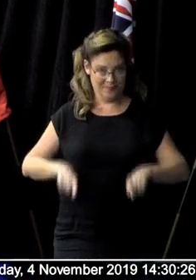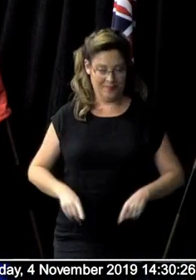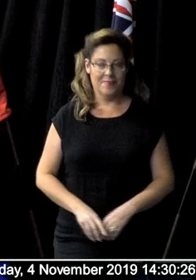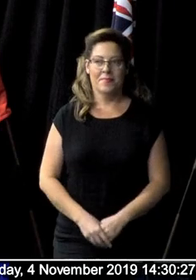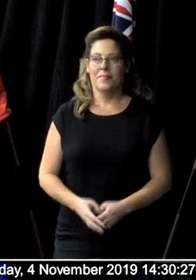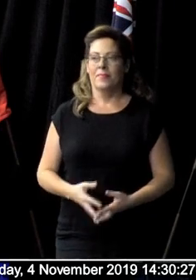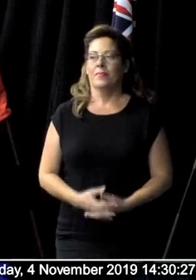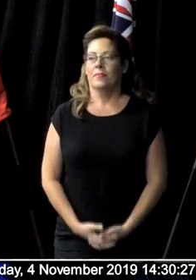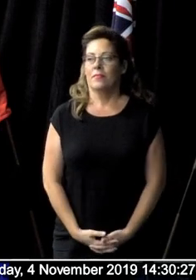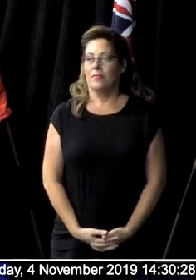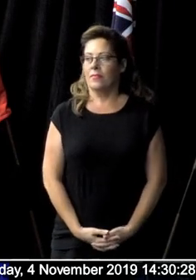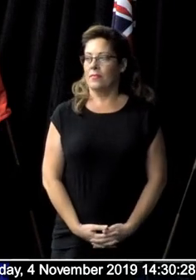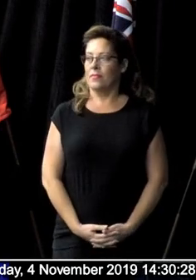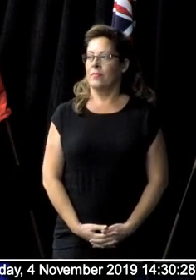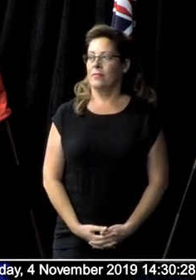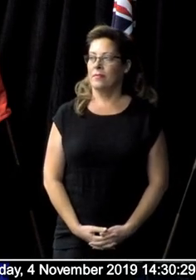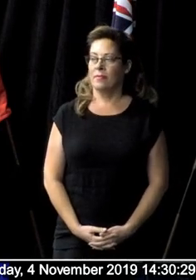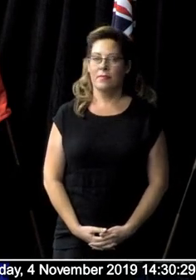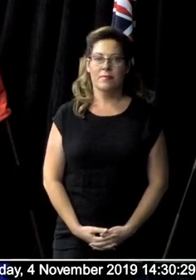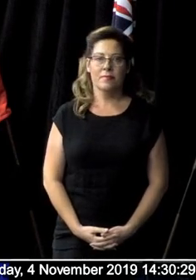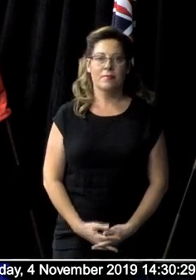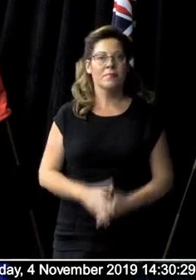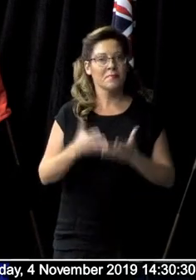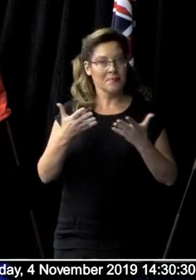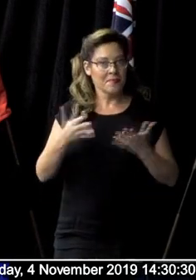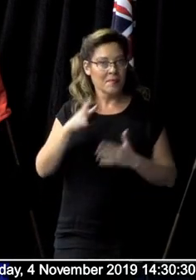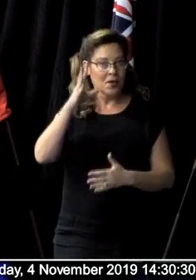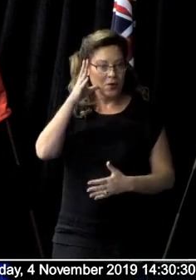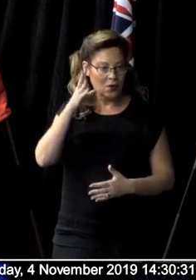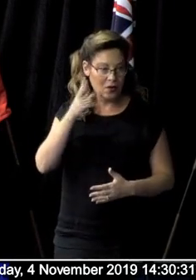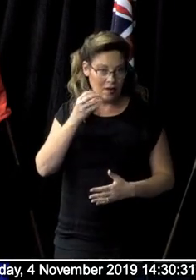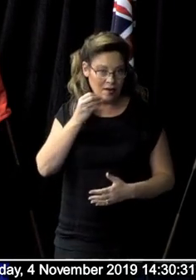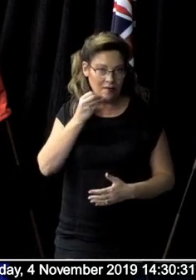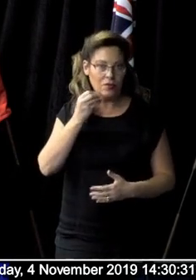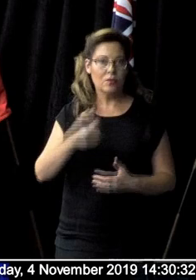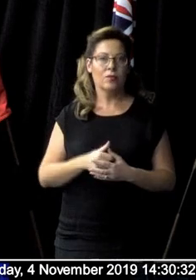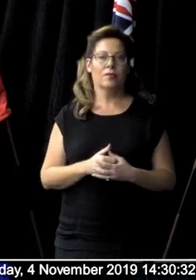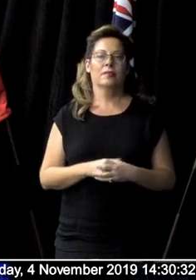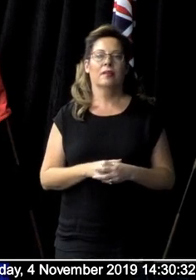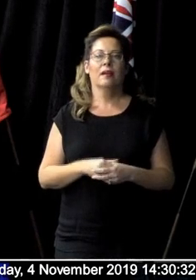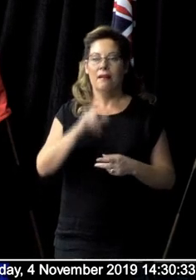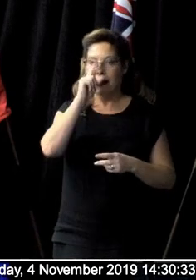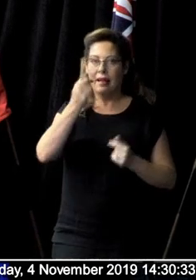Yes, Dr Mellifont? Good afternoon. May I start by clarifying an aspect of the nonpublication order.